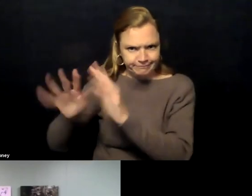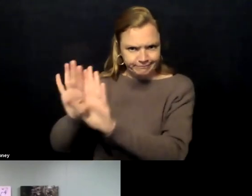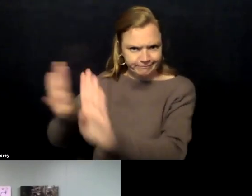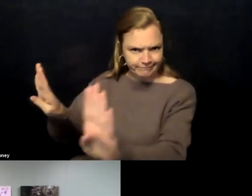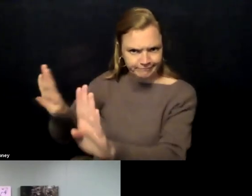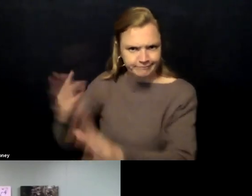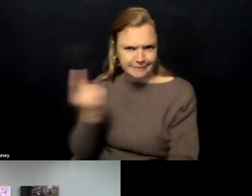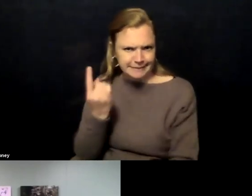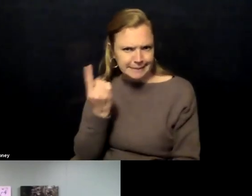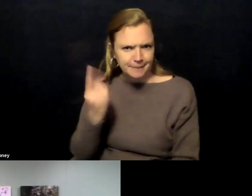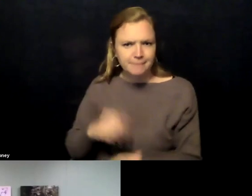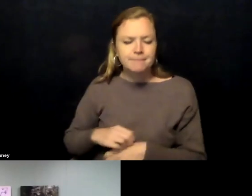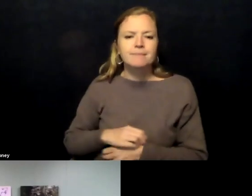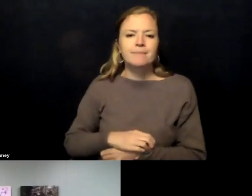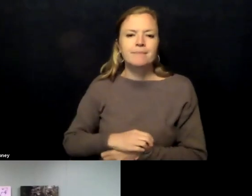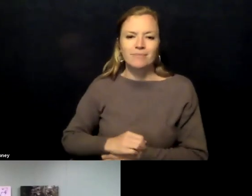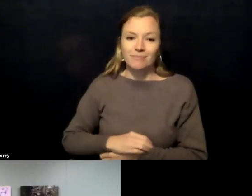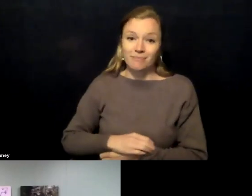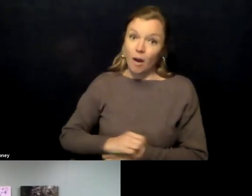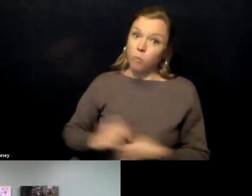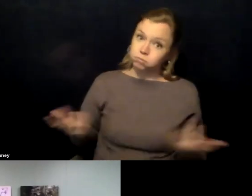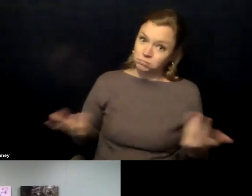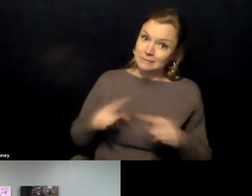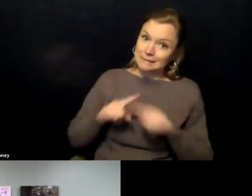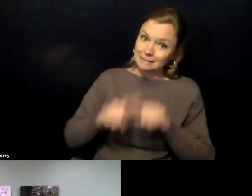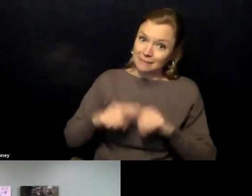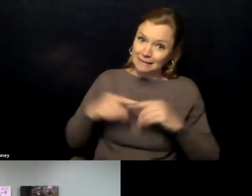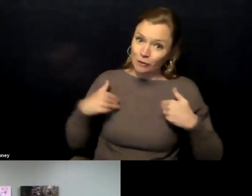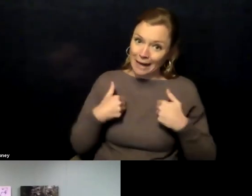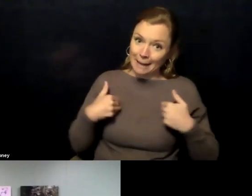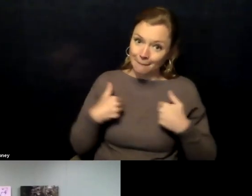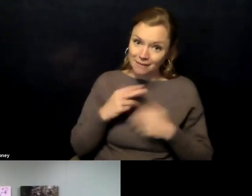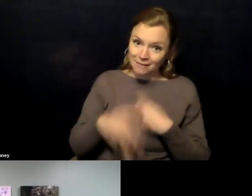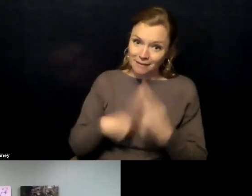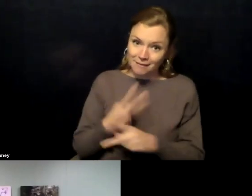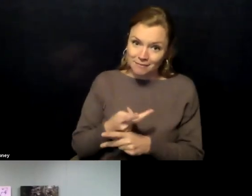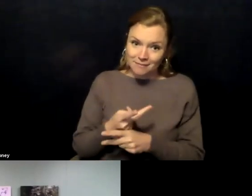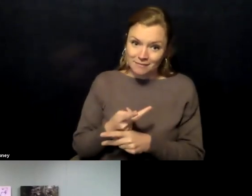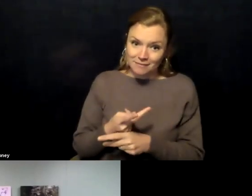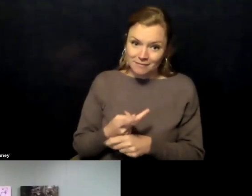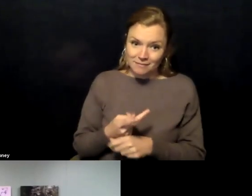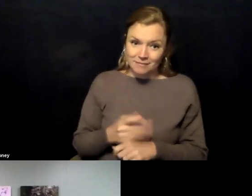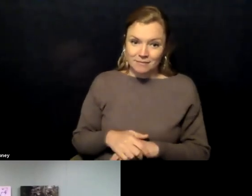what the animal is. Even if they would